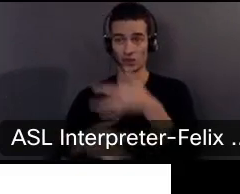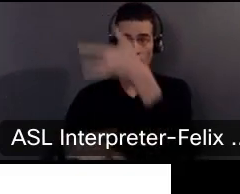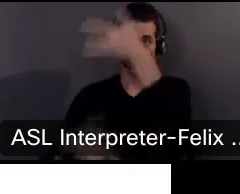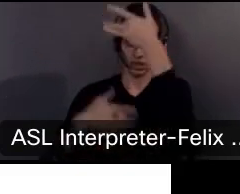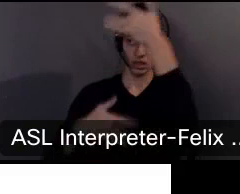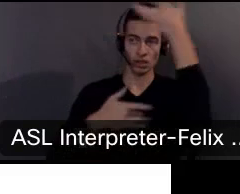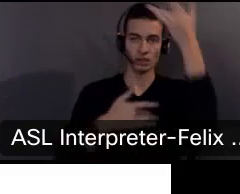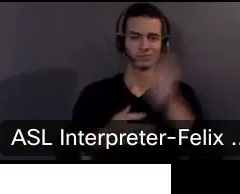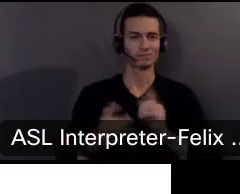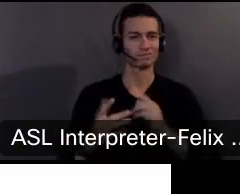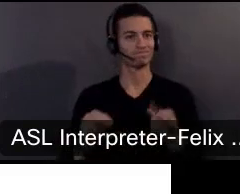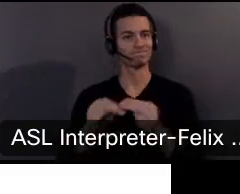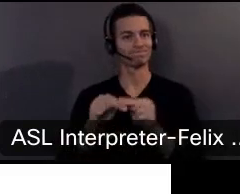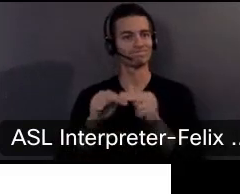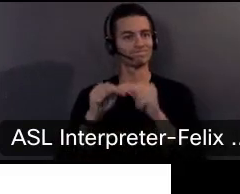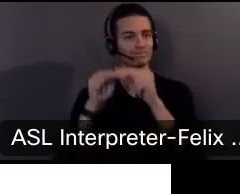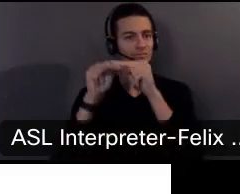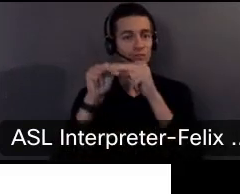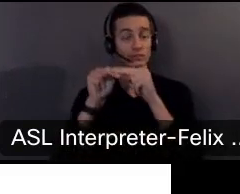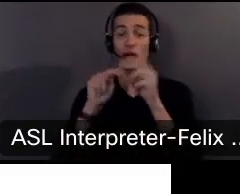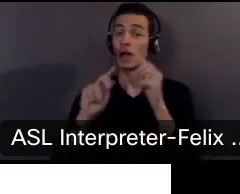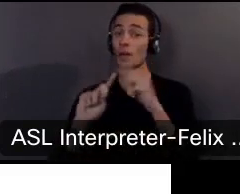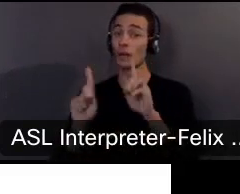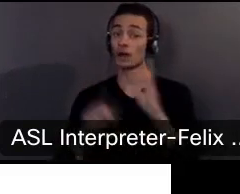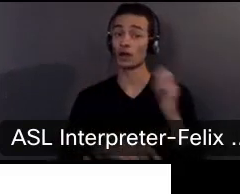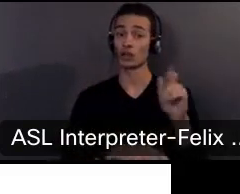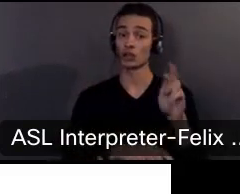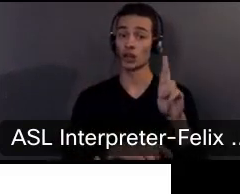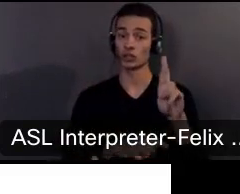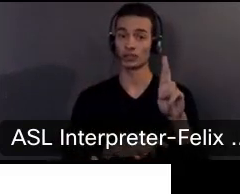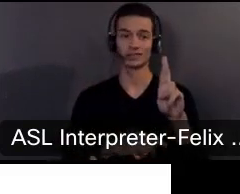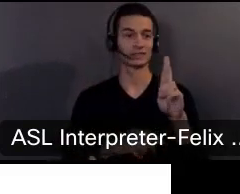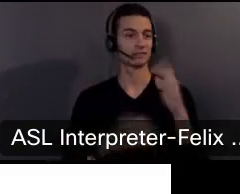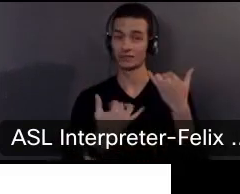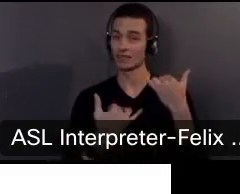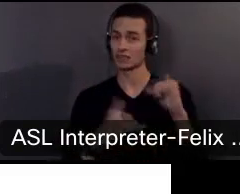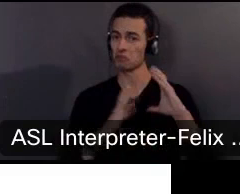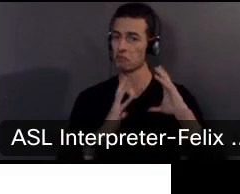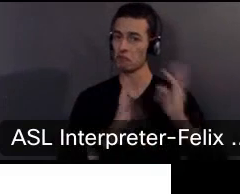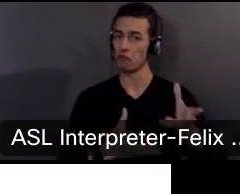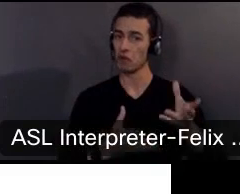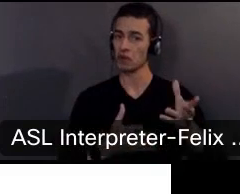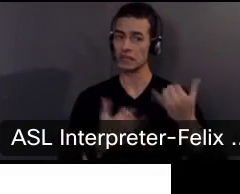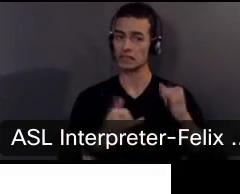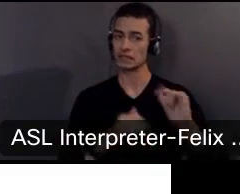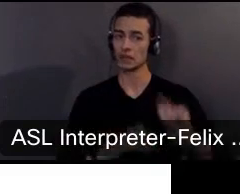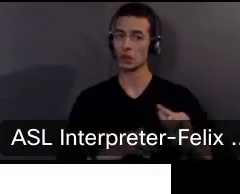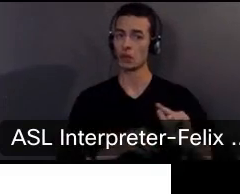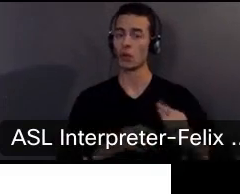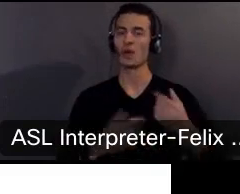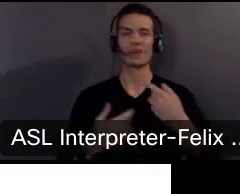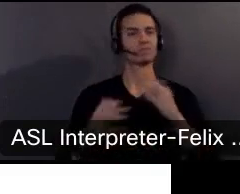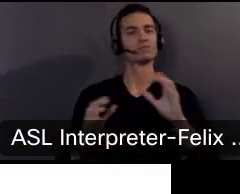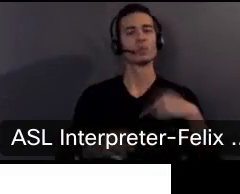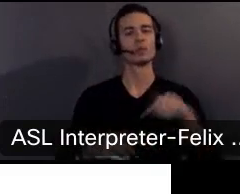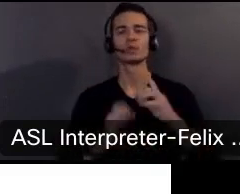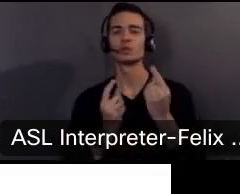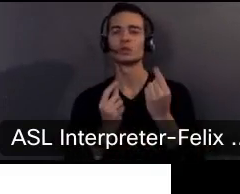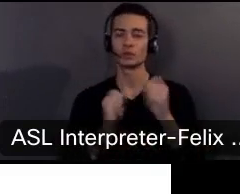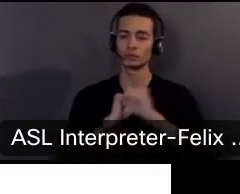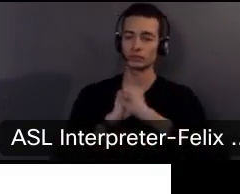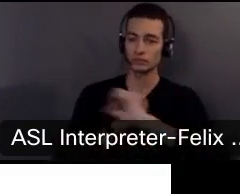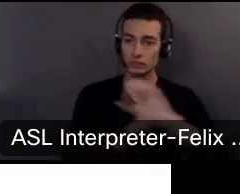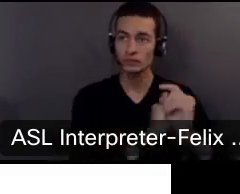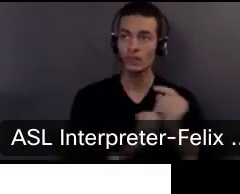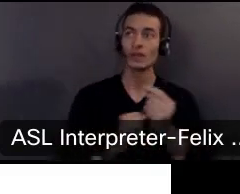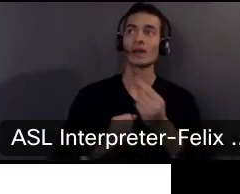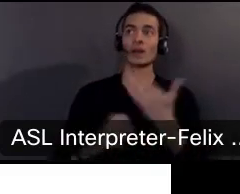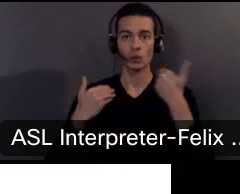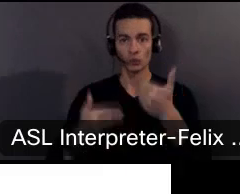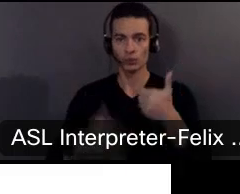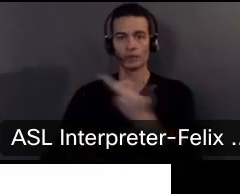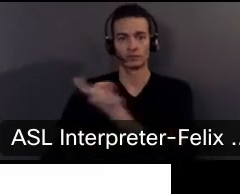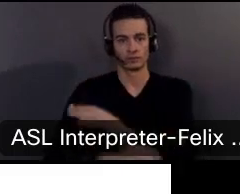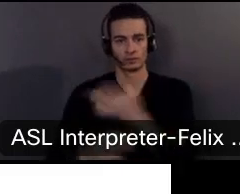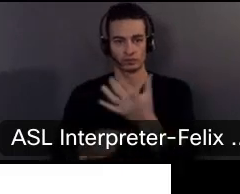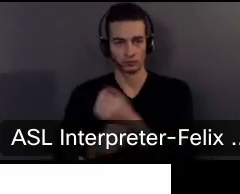Part of cases are still low and staff and patients are educated and encouraged to get the new boosters, um, on the updated or our equipment and infrastructure.